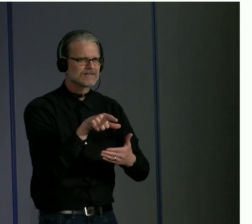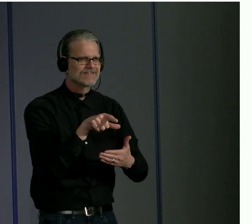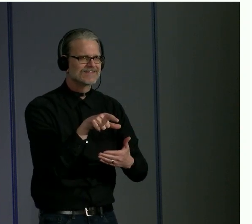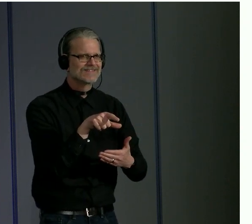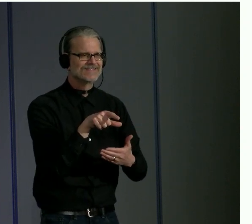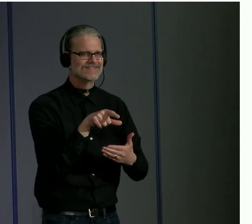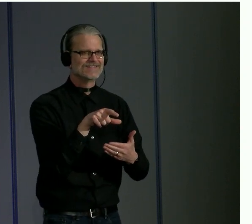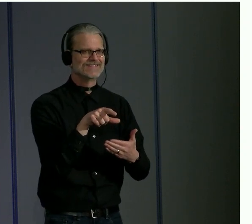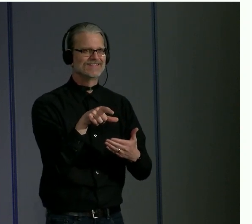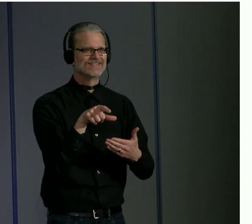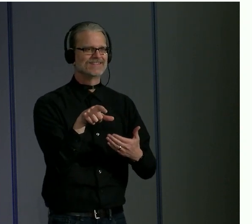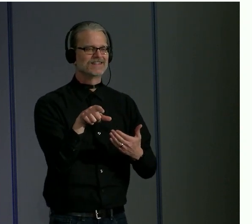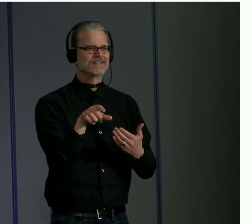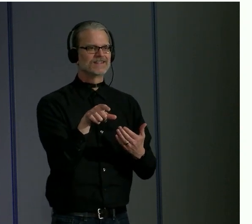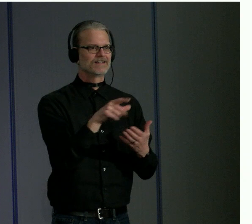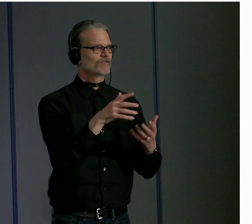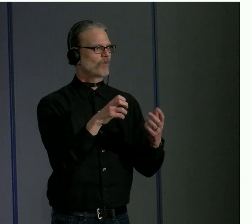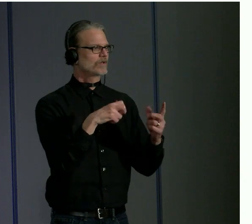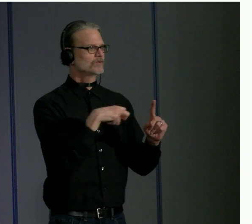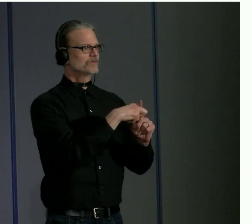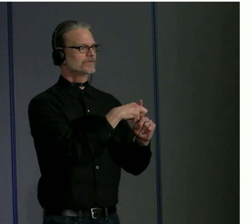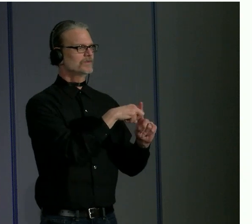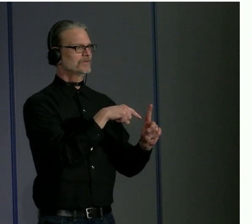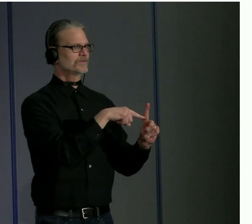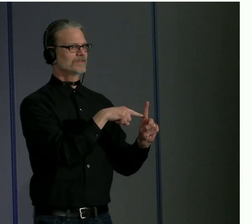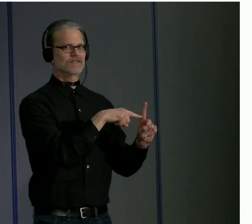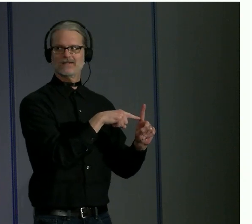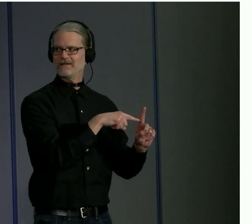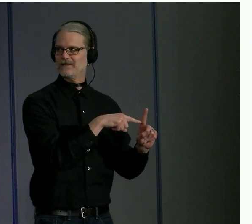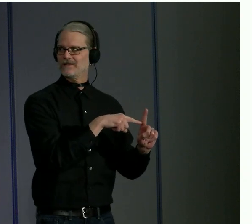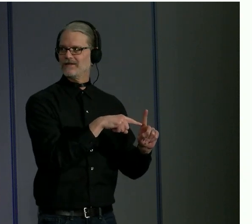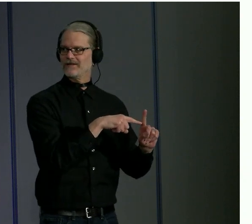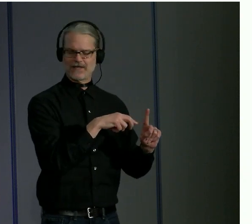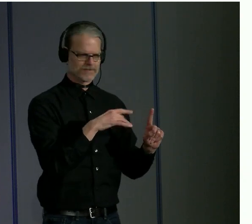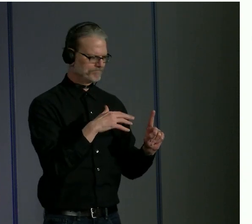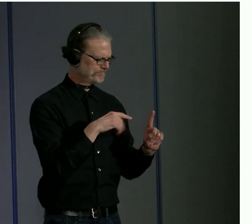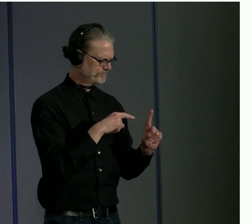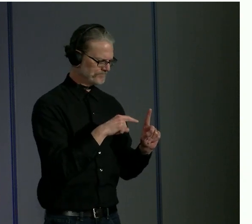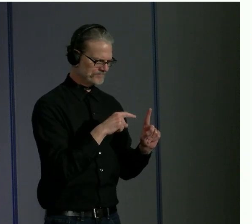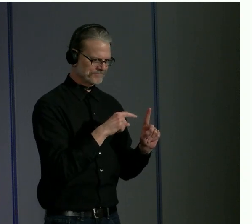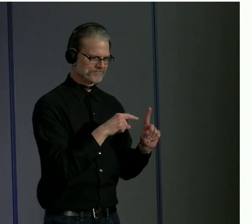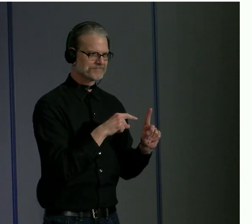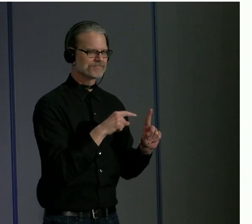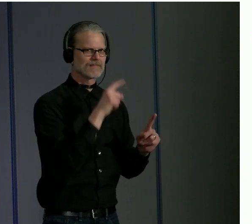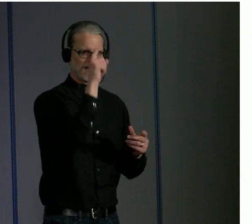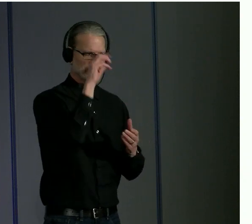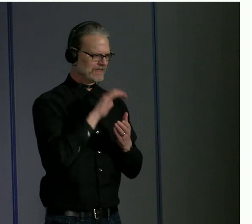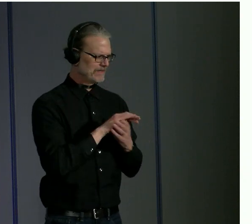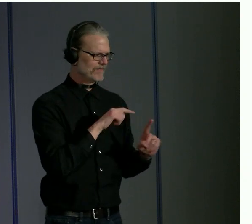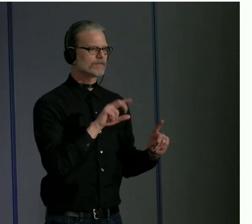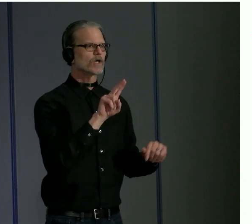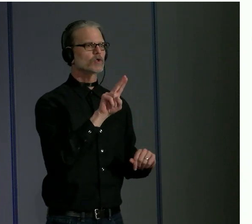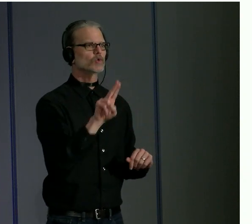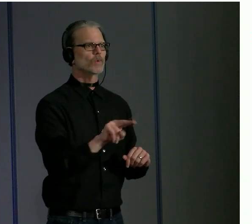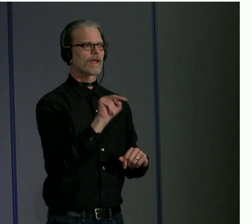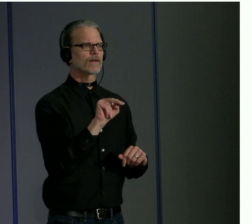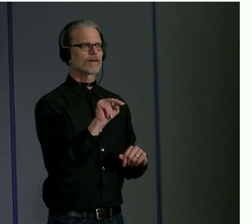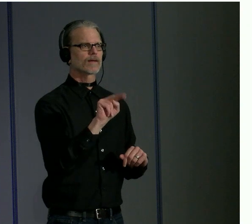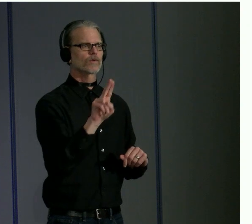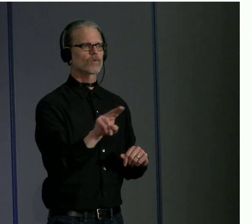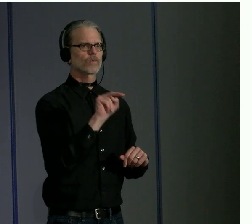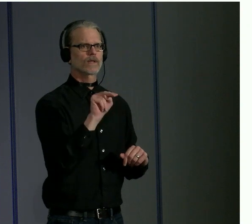If you want to talk to the -- this is, I believe it's the UN that put this out. Feel